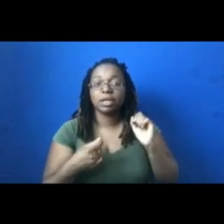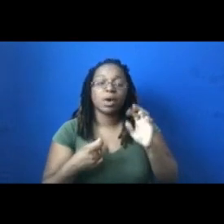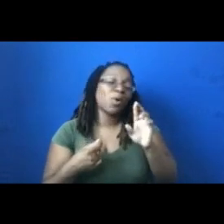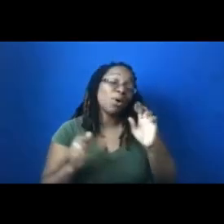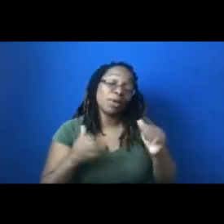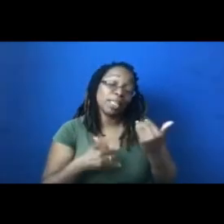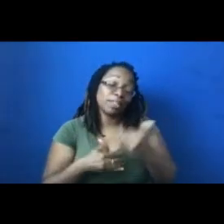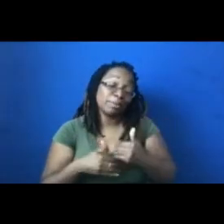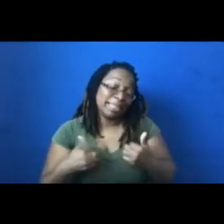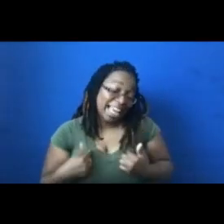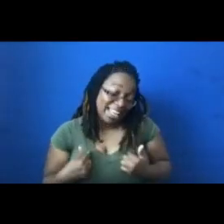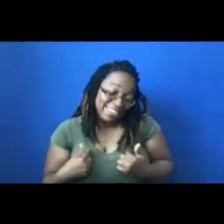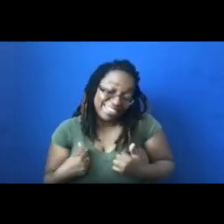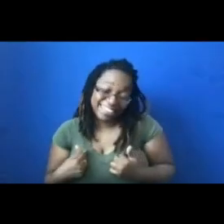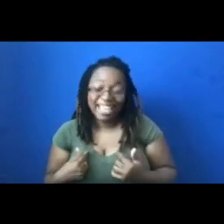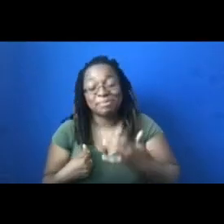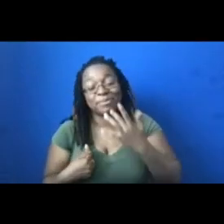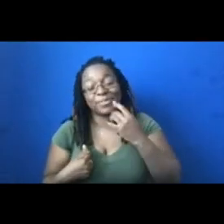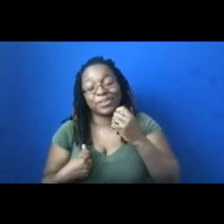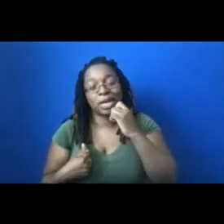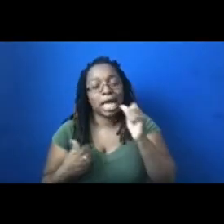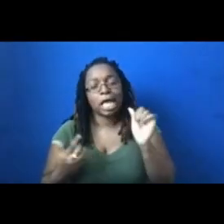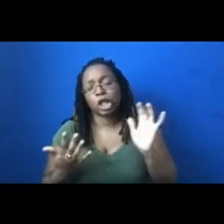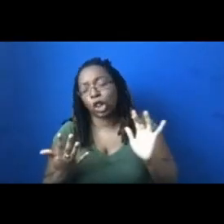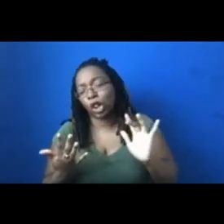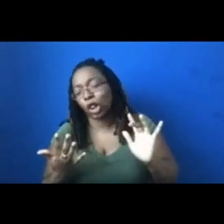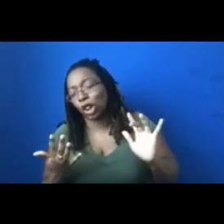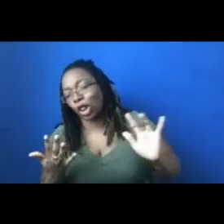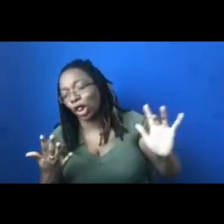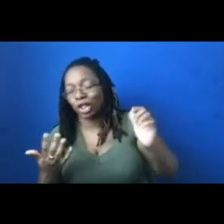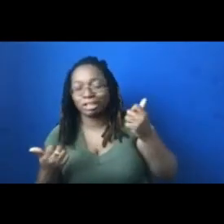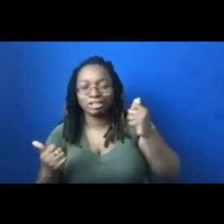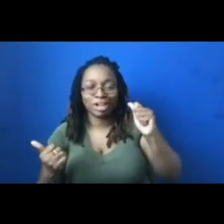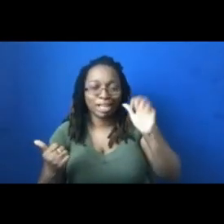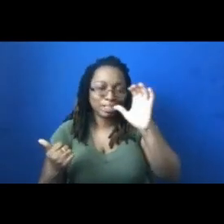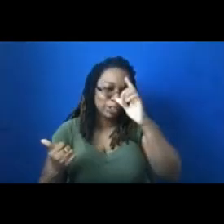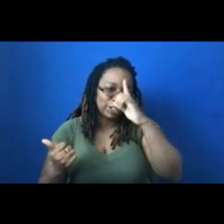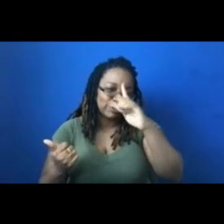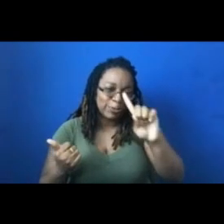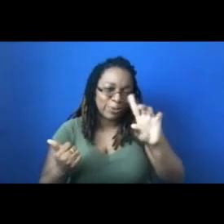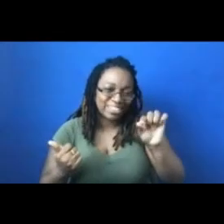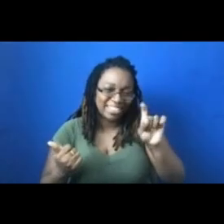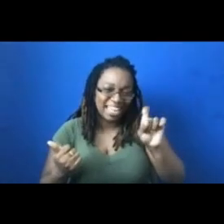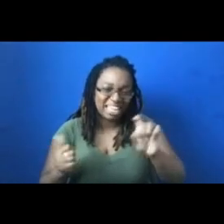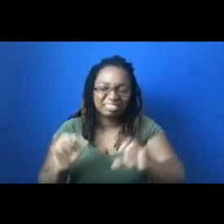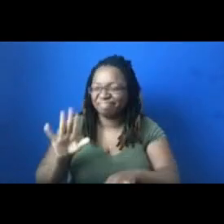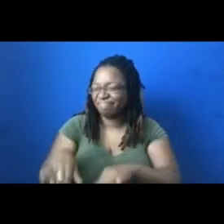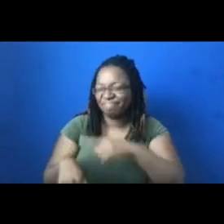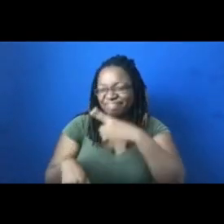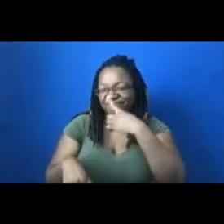scroll through the slides and make people dizzy. Amara Davis: No worries, I'll go ahead and post it in the chat. Thank you.